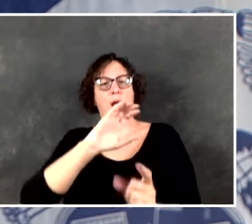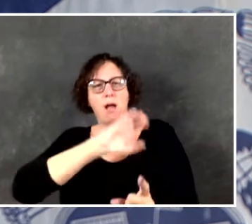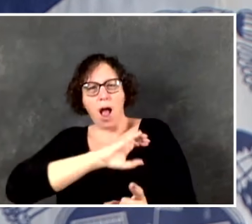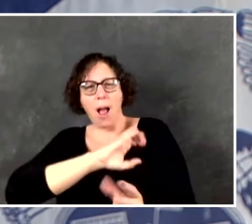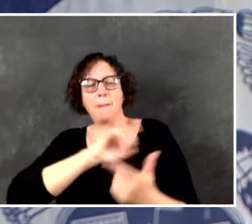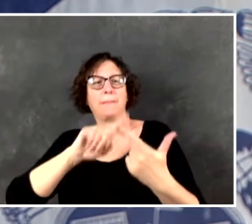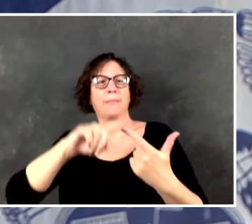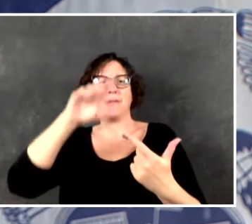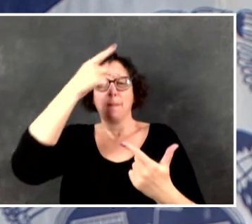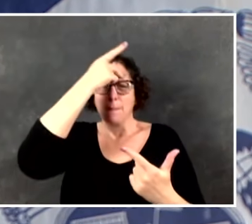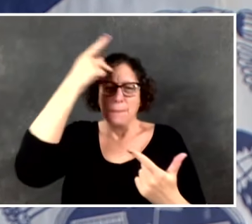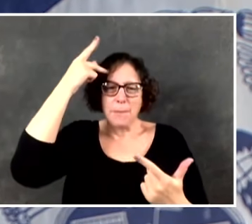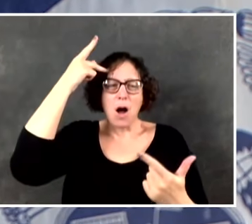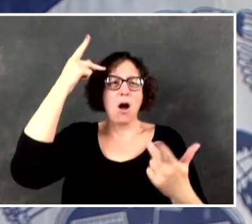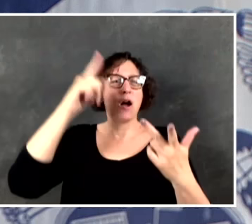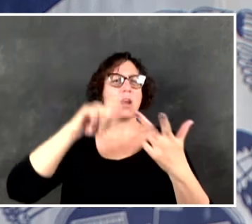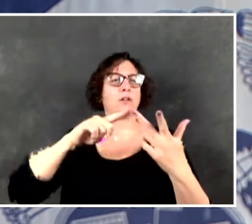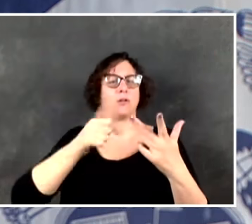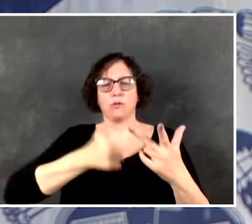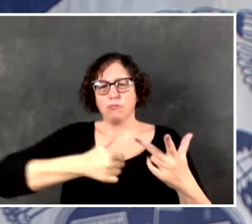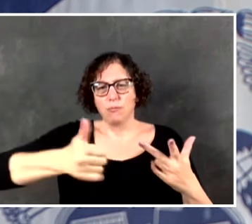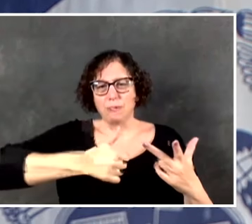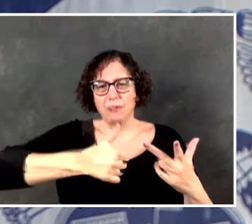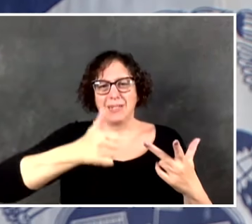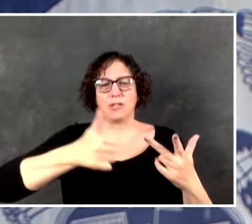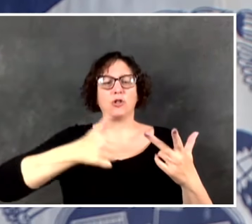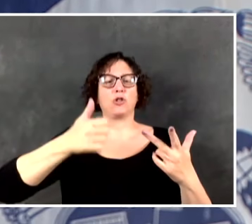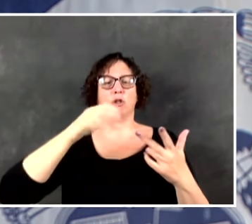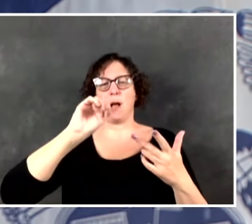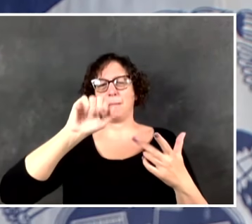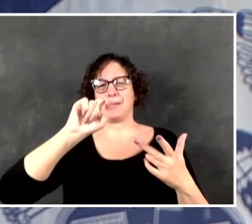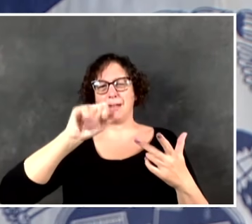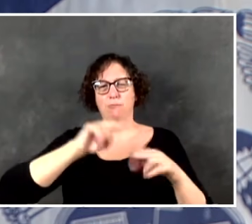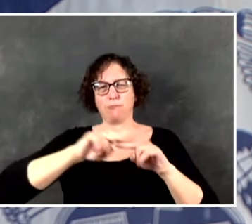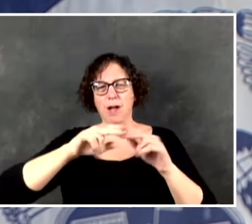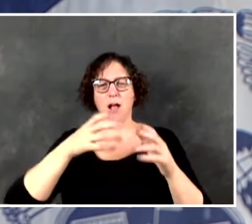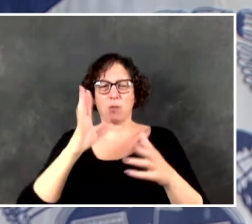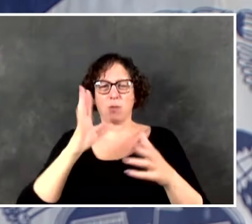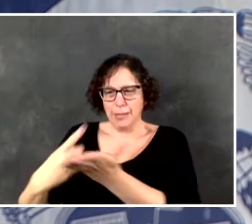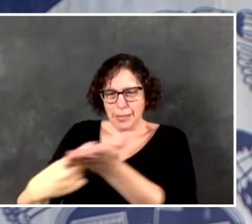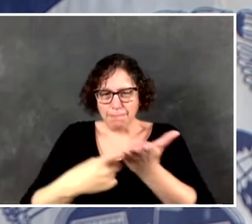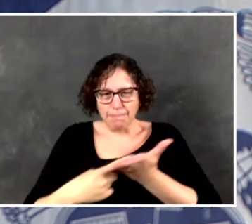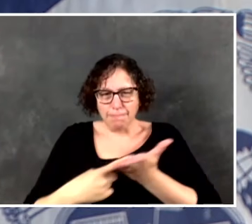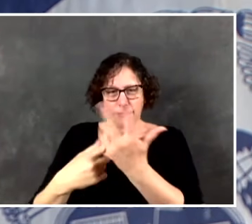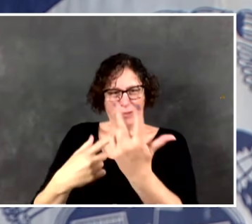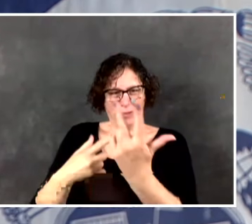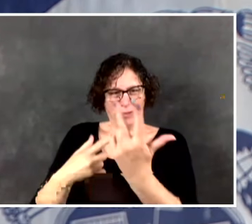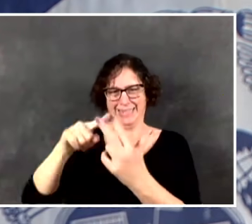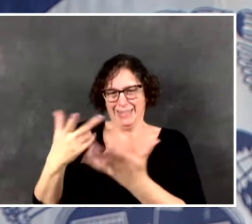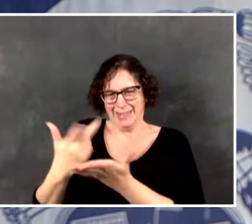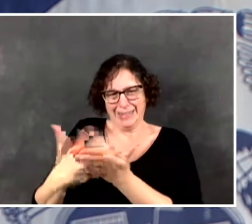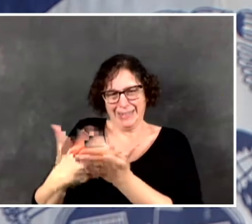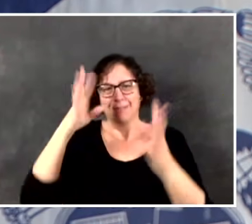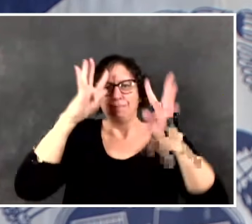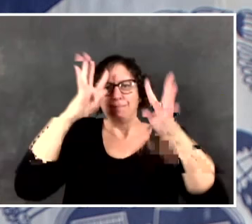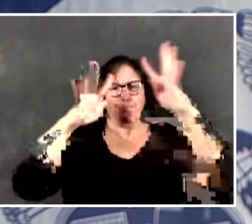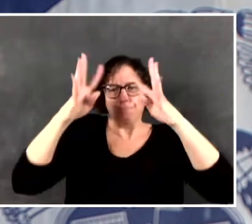COMMISSIONER, TRANSPORTATION COMMISSIONER, PARK S COMMISSIONER IS WE ARSE OLNGVI PROBLEMS NOT INADVERTENTLY CREATING NEW ONES